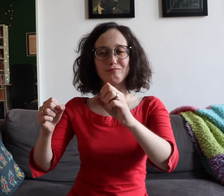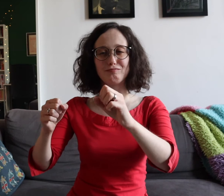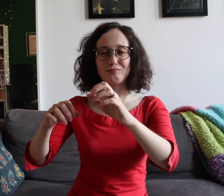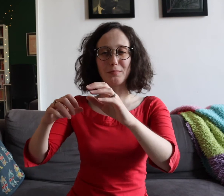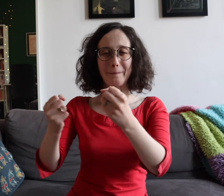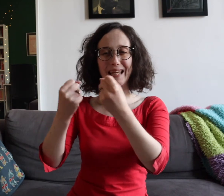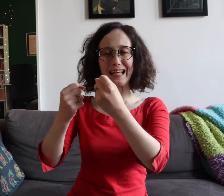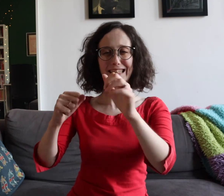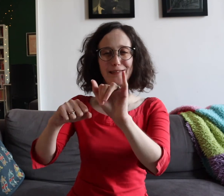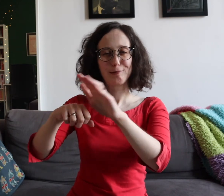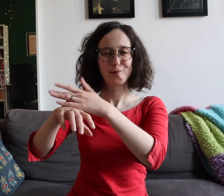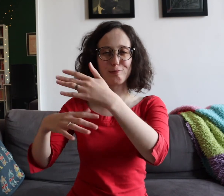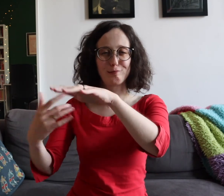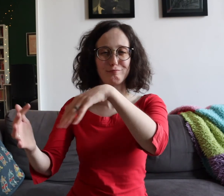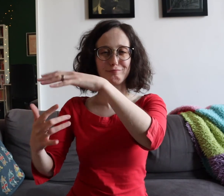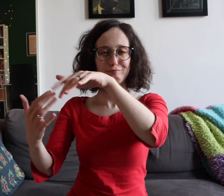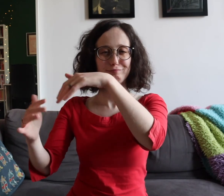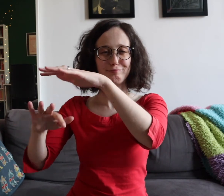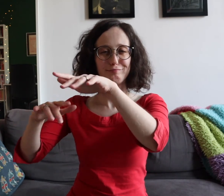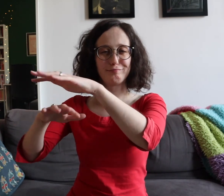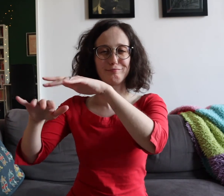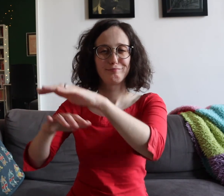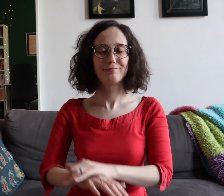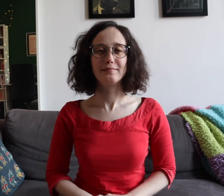are up to and what they are doing.